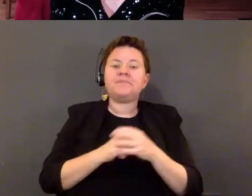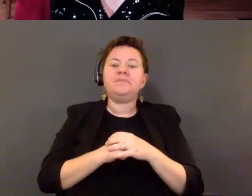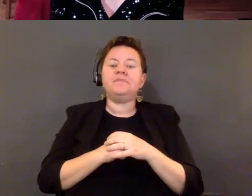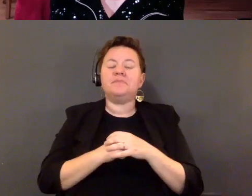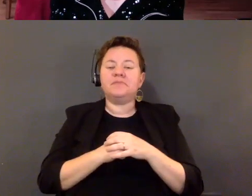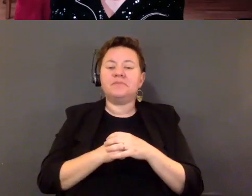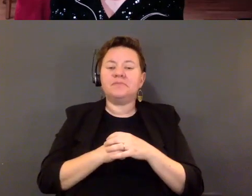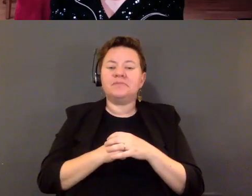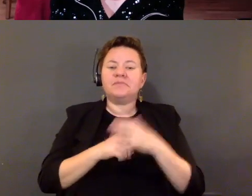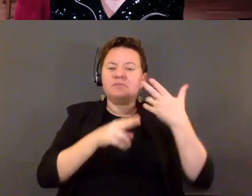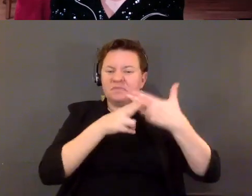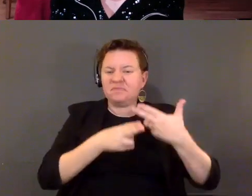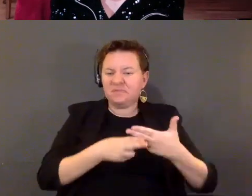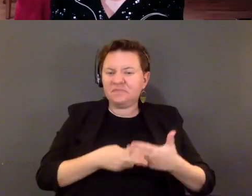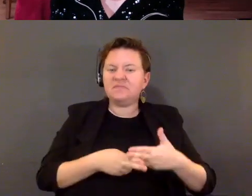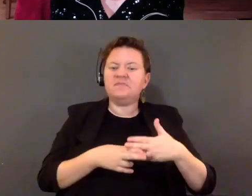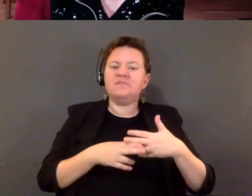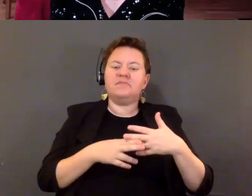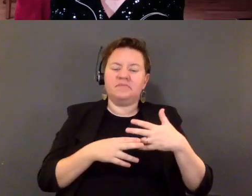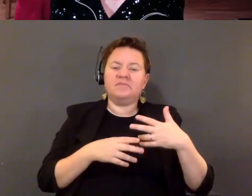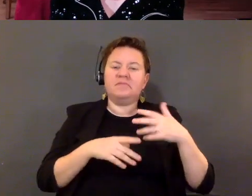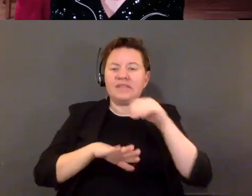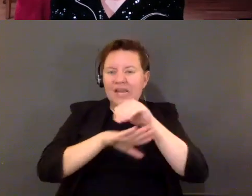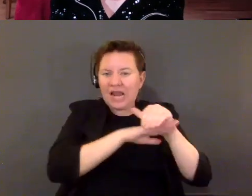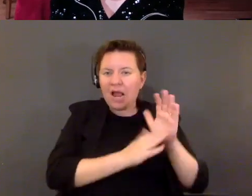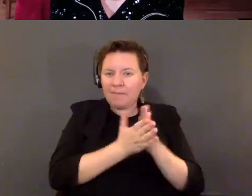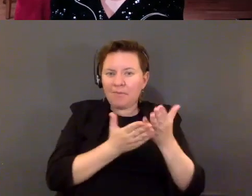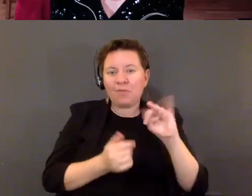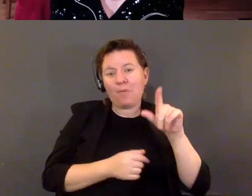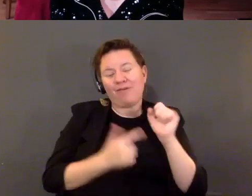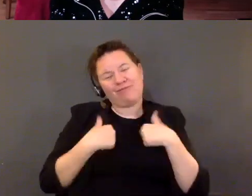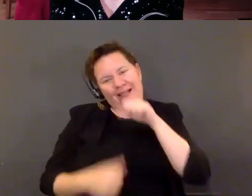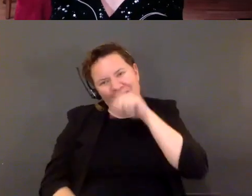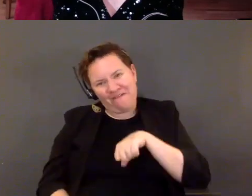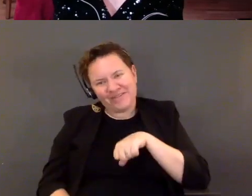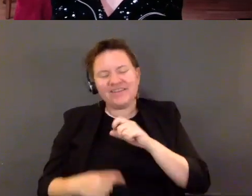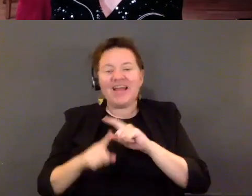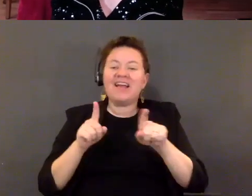or Raven Girl and the Night Book Mobile, which i love and she is the editor of Ghostly